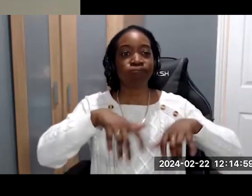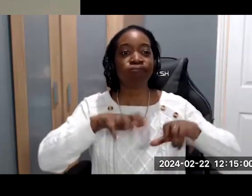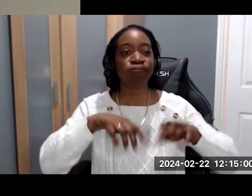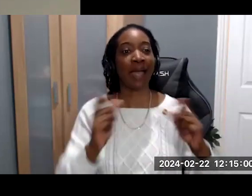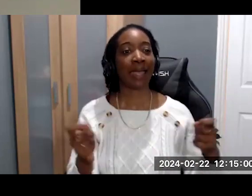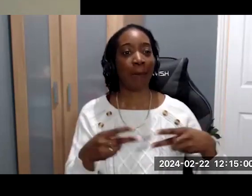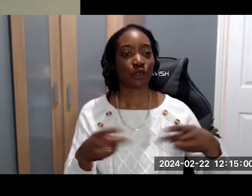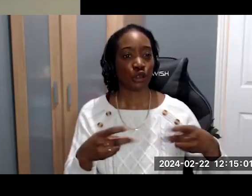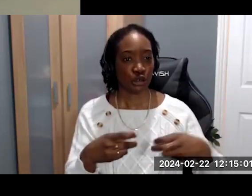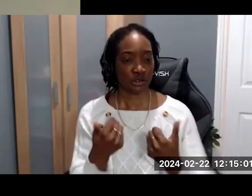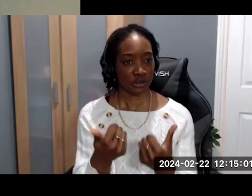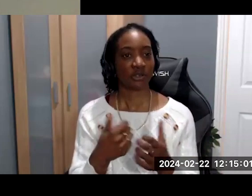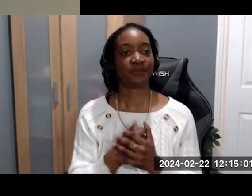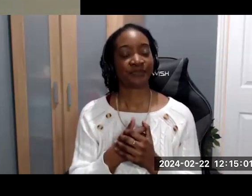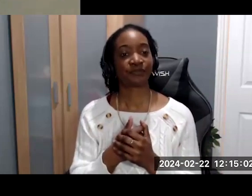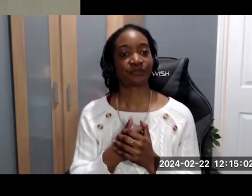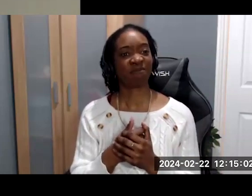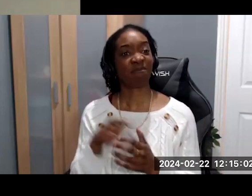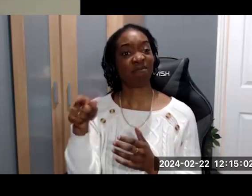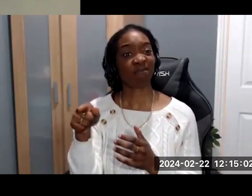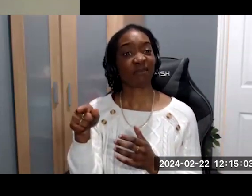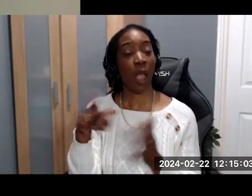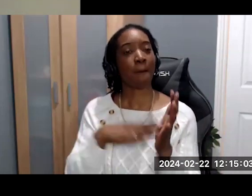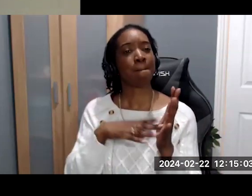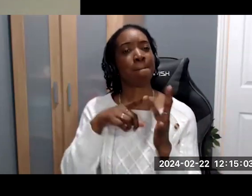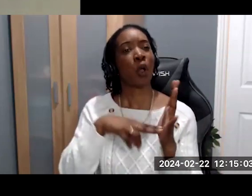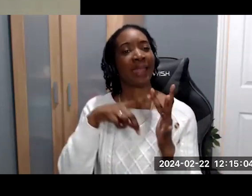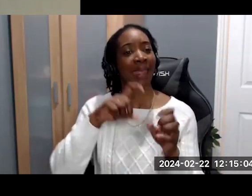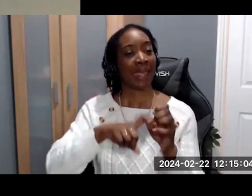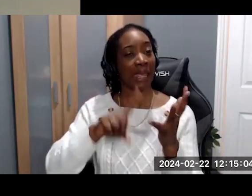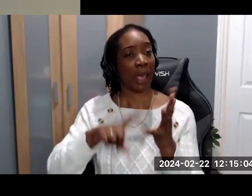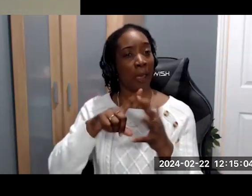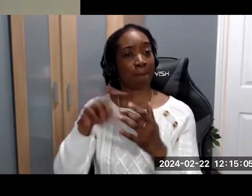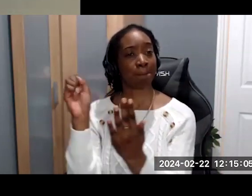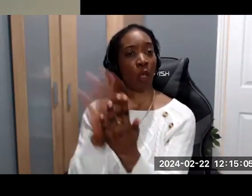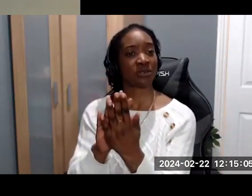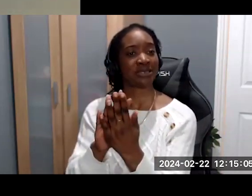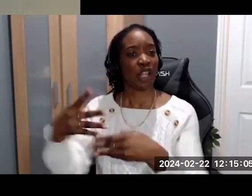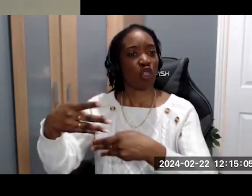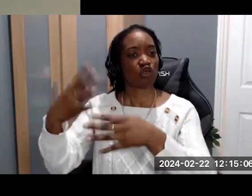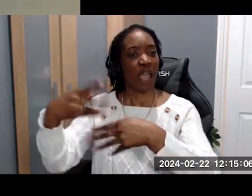are available via the link that Monique has posted in the chat they will appear in a separate window